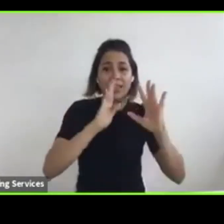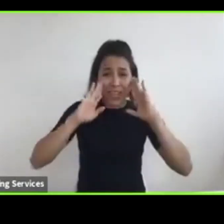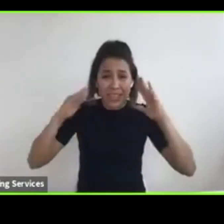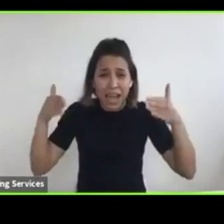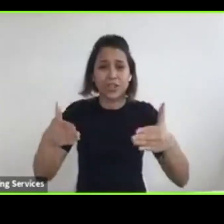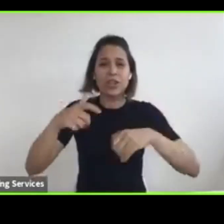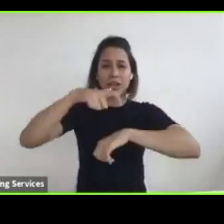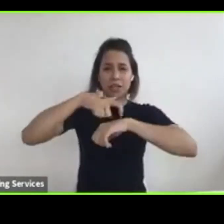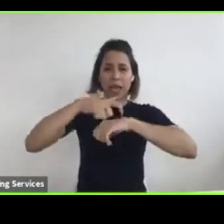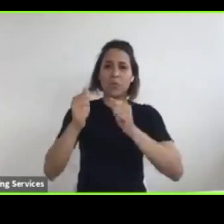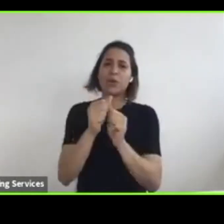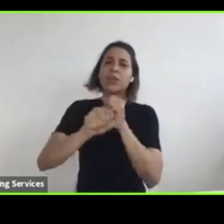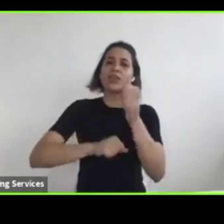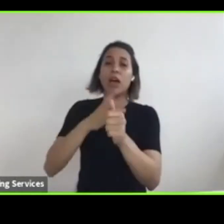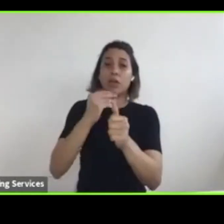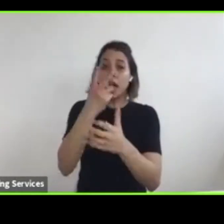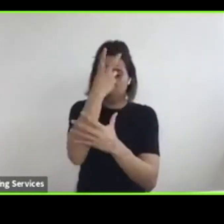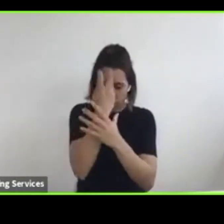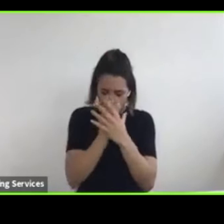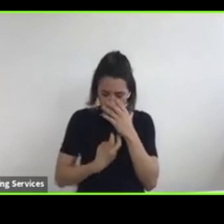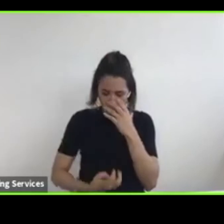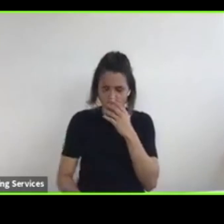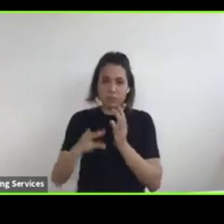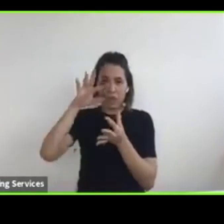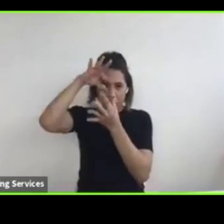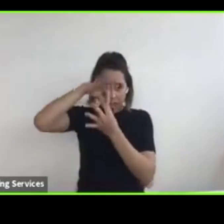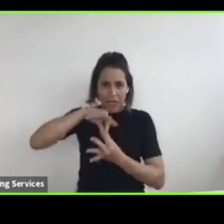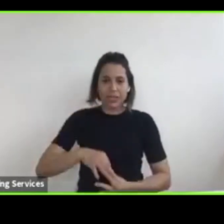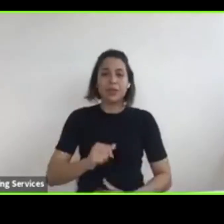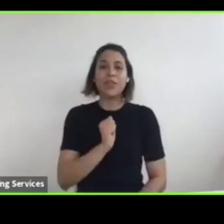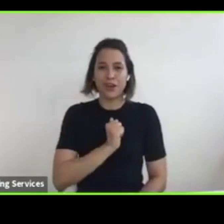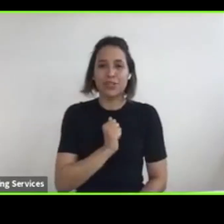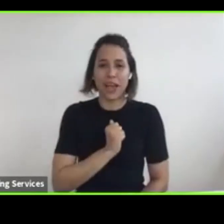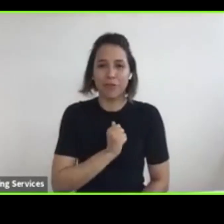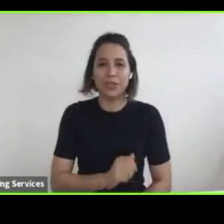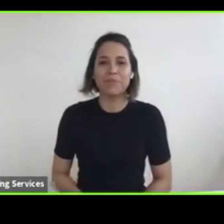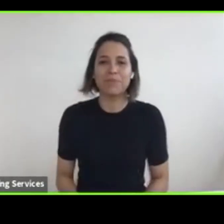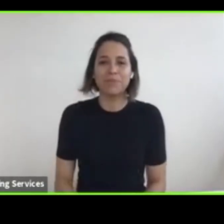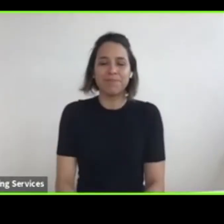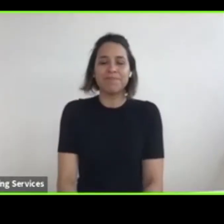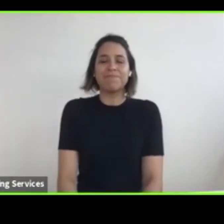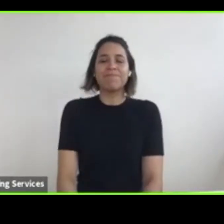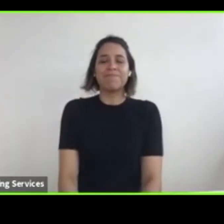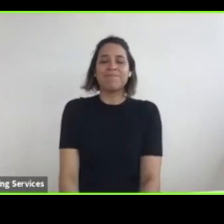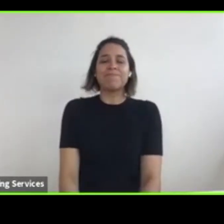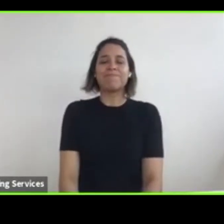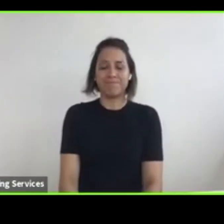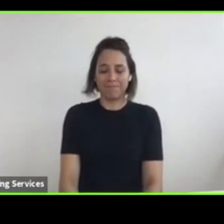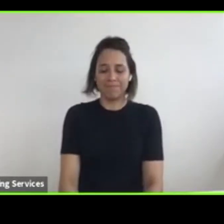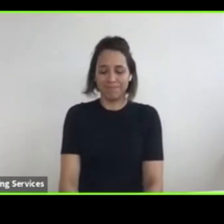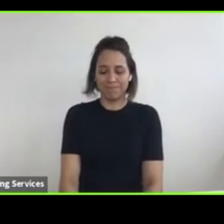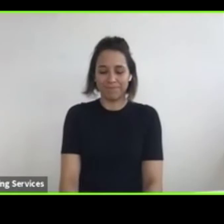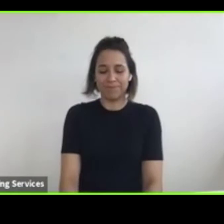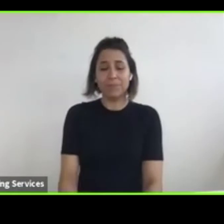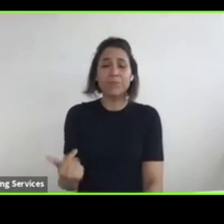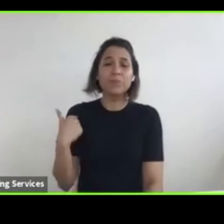THE DEPTHS OF OURSELVES. WE NEED TO SUPPORT THE BRILLIANT PROCESSES